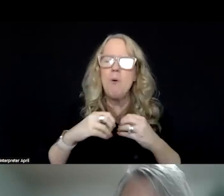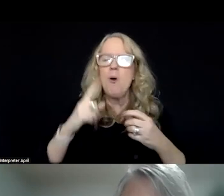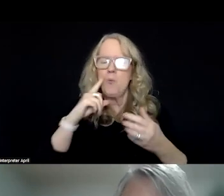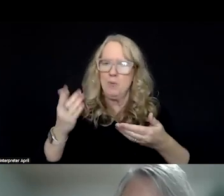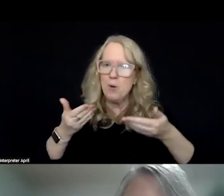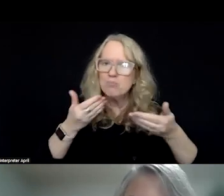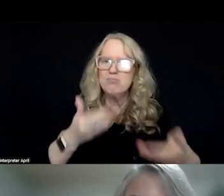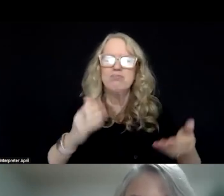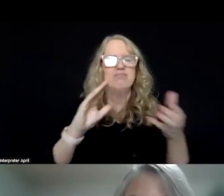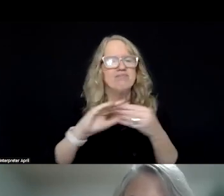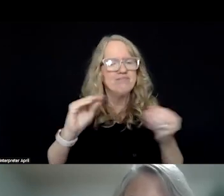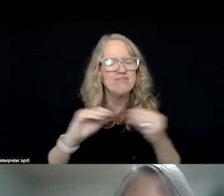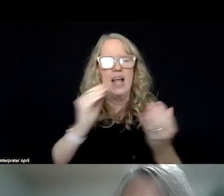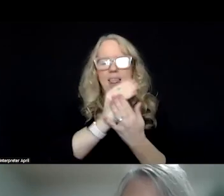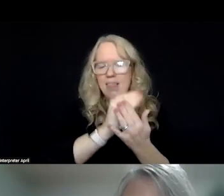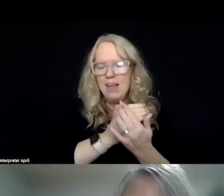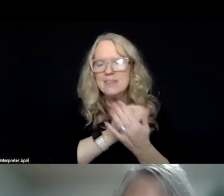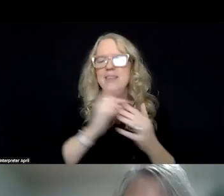THE IDEAS ON WHAT LESSONS WERE LEARNED AND WHAT STATES CAN